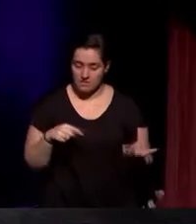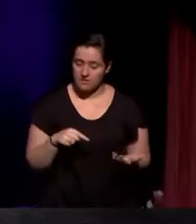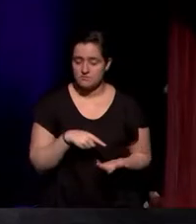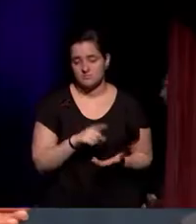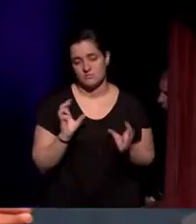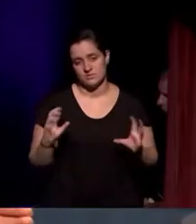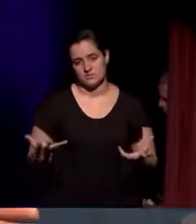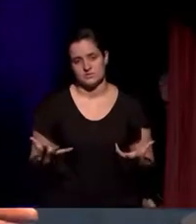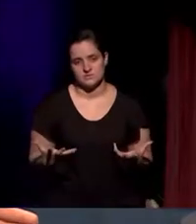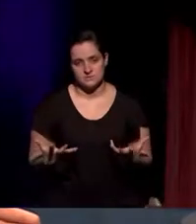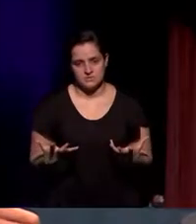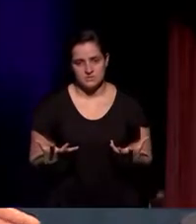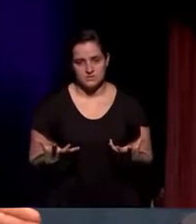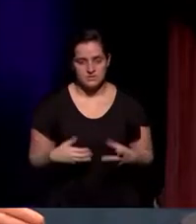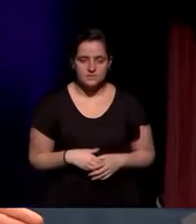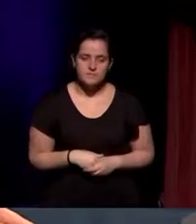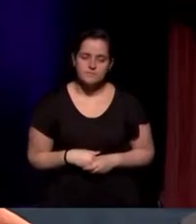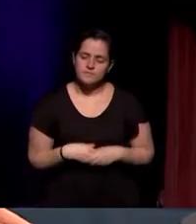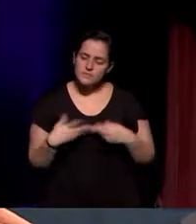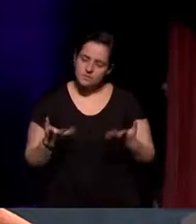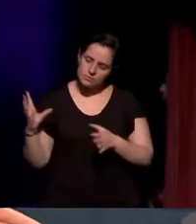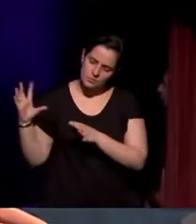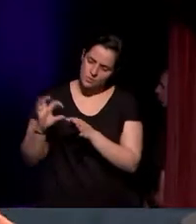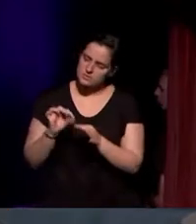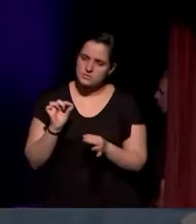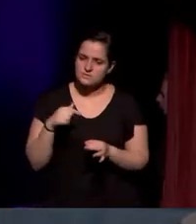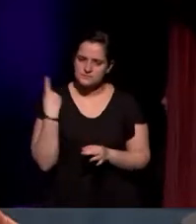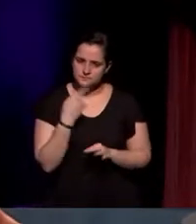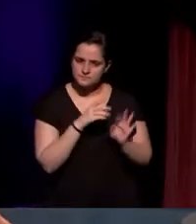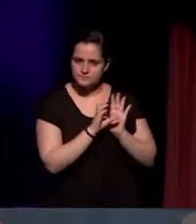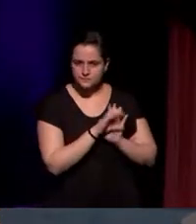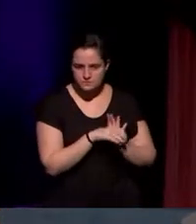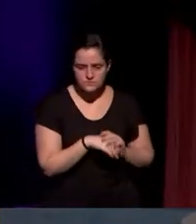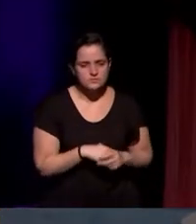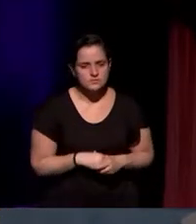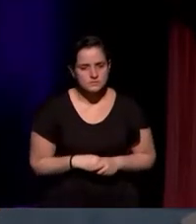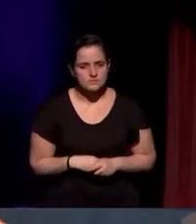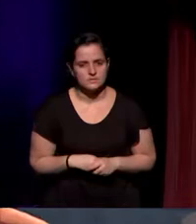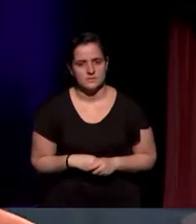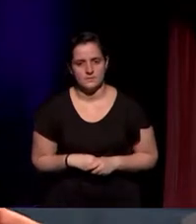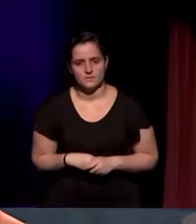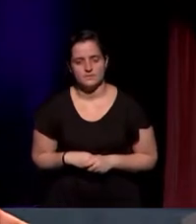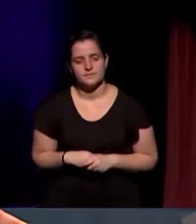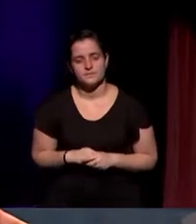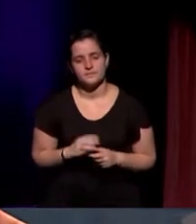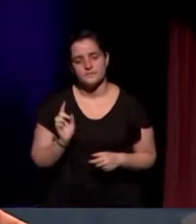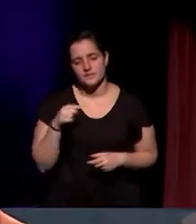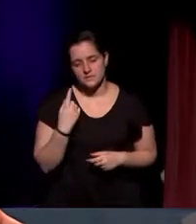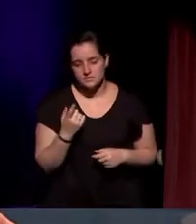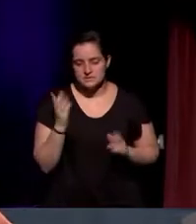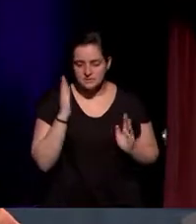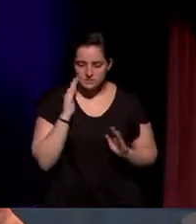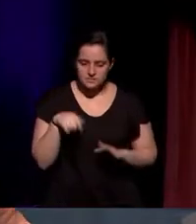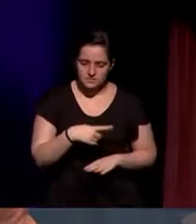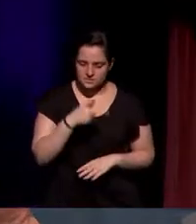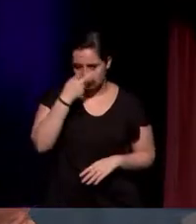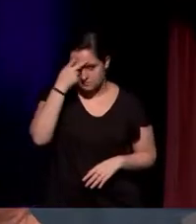In a context in which by our constitution the land belongs to the people, and all people are entitled to a piece of land,